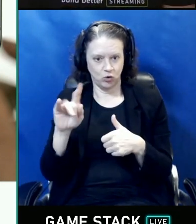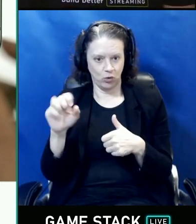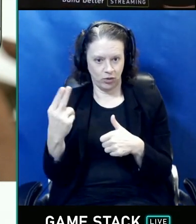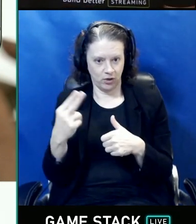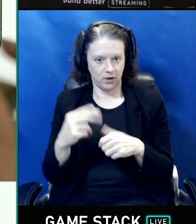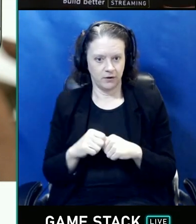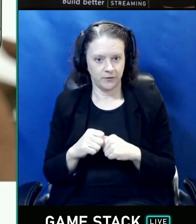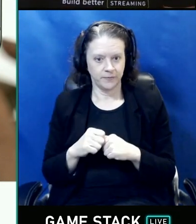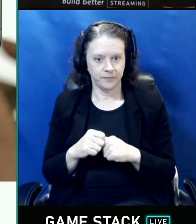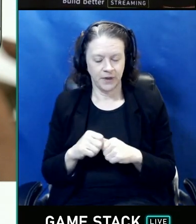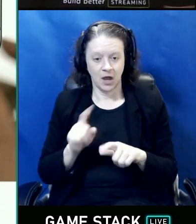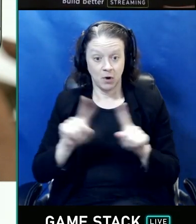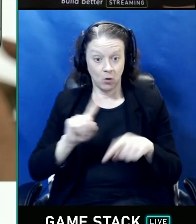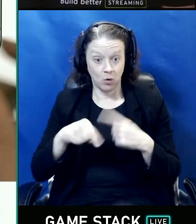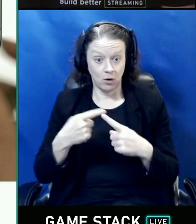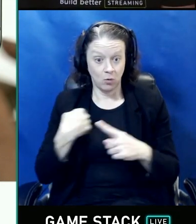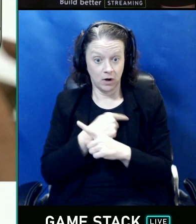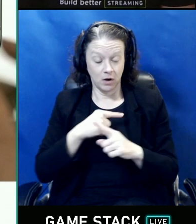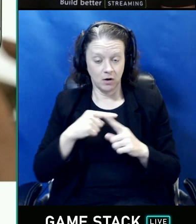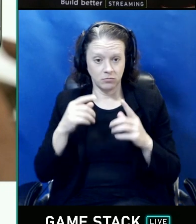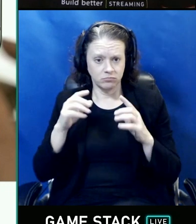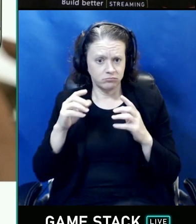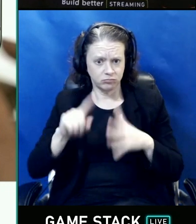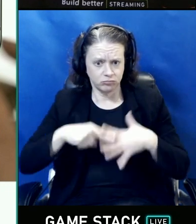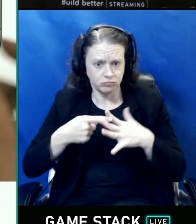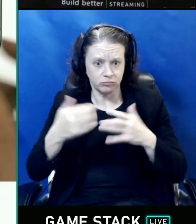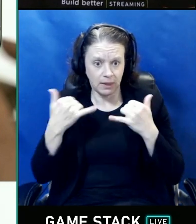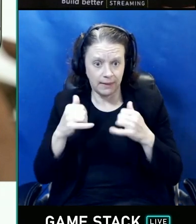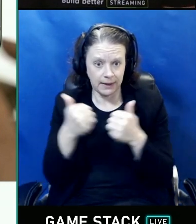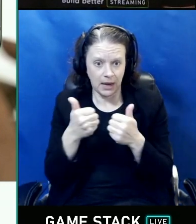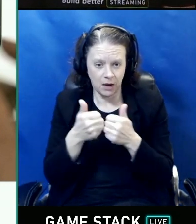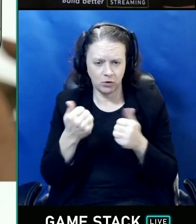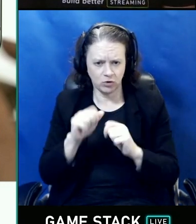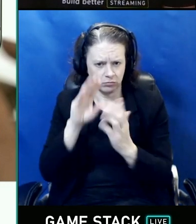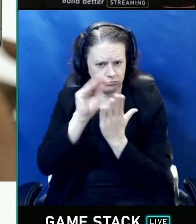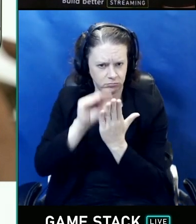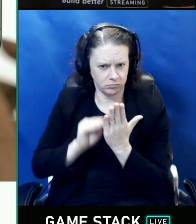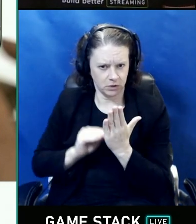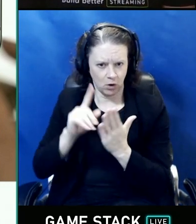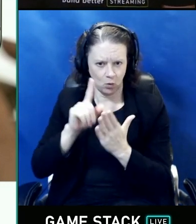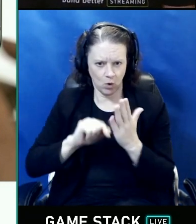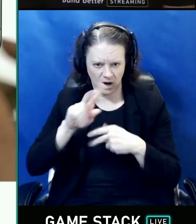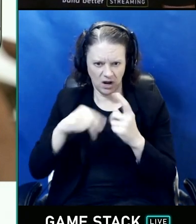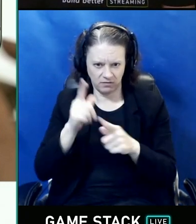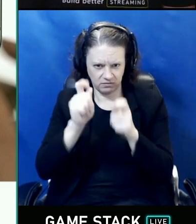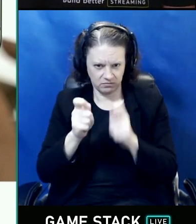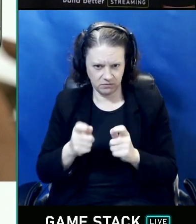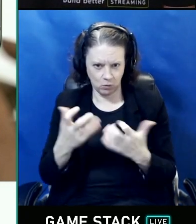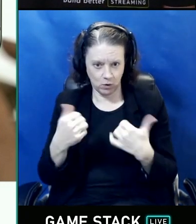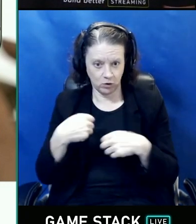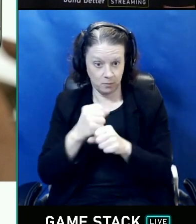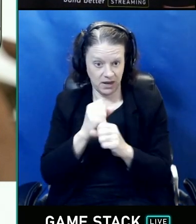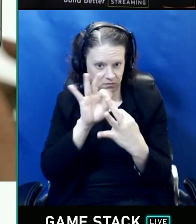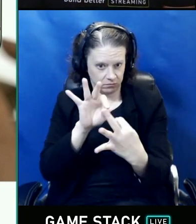we started making notes about optimizations that we might want to make. So our next step is to enable game streaming on